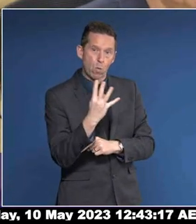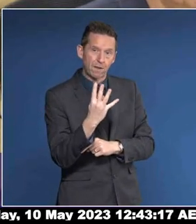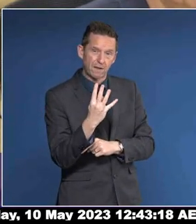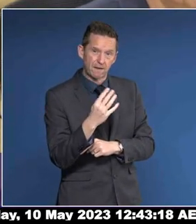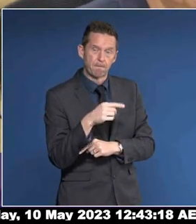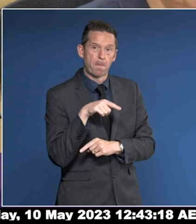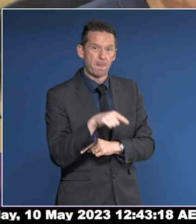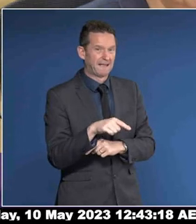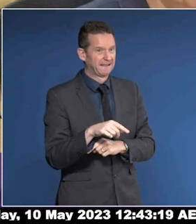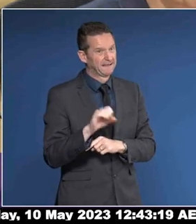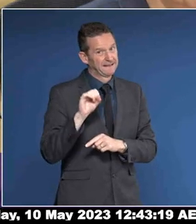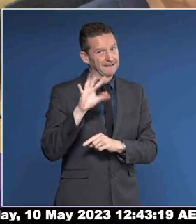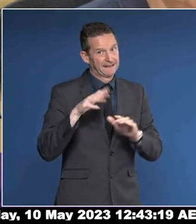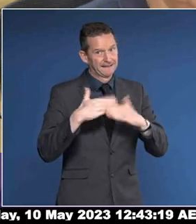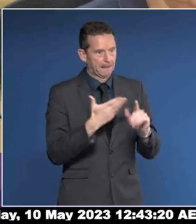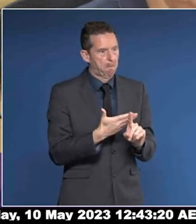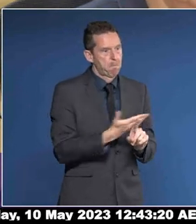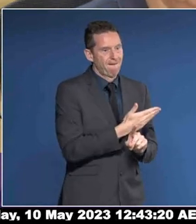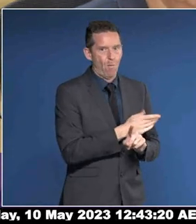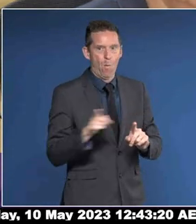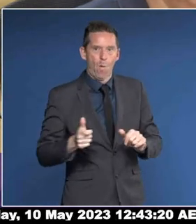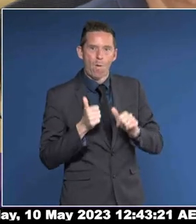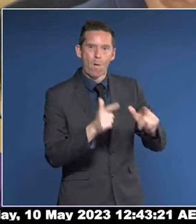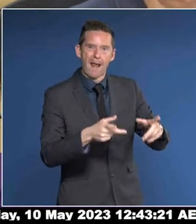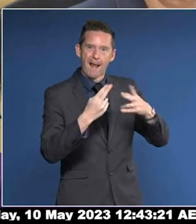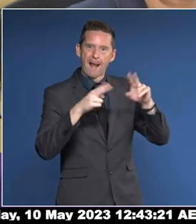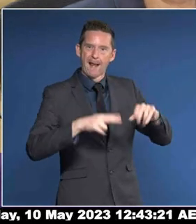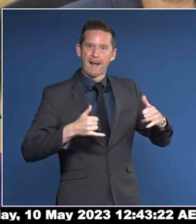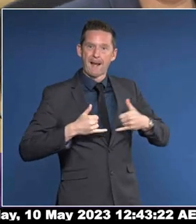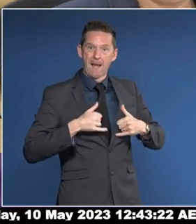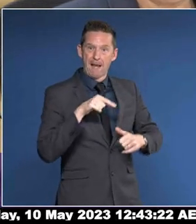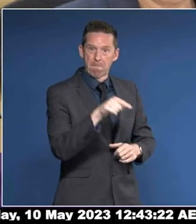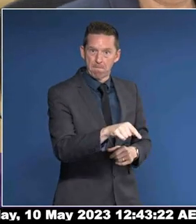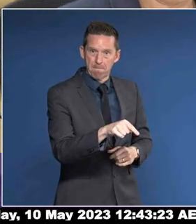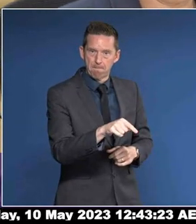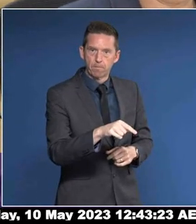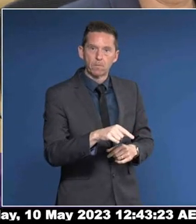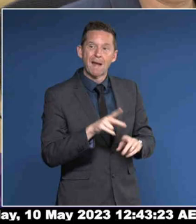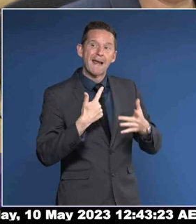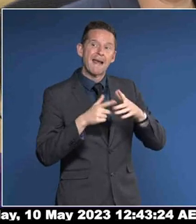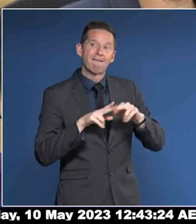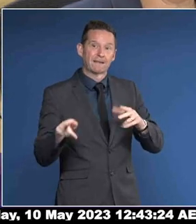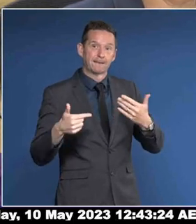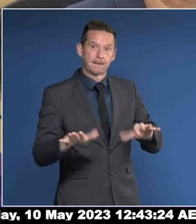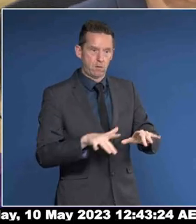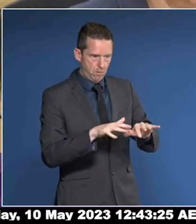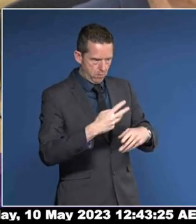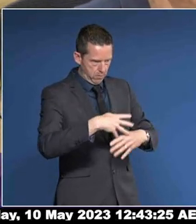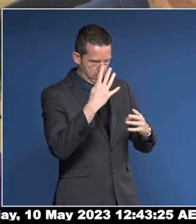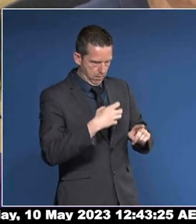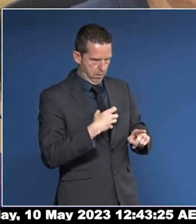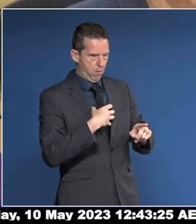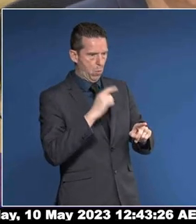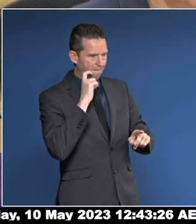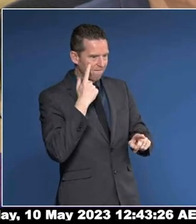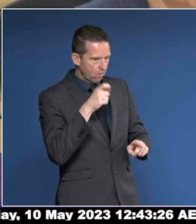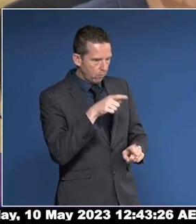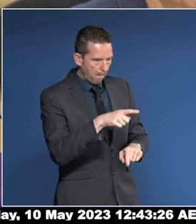before the camping ground matters, that there had been a police attending at the